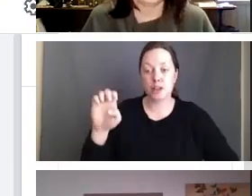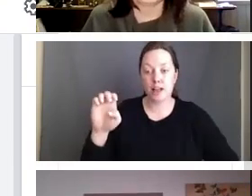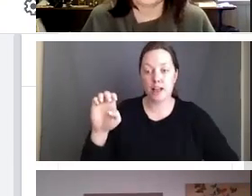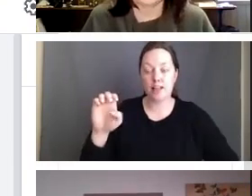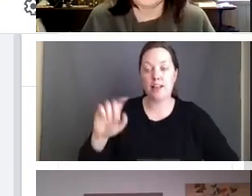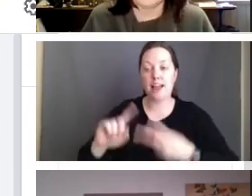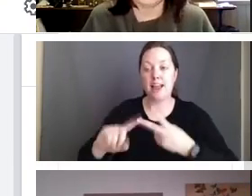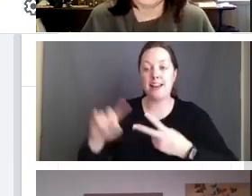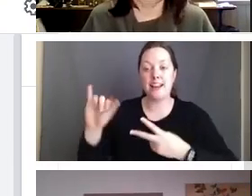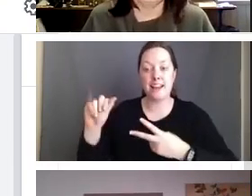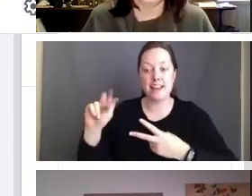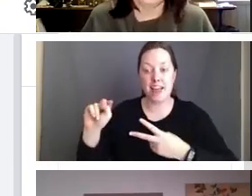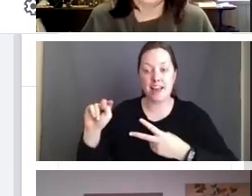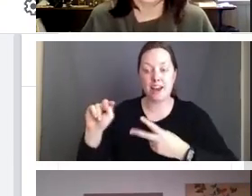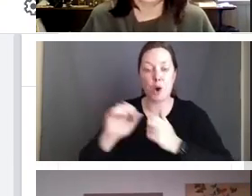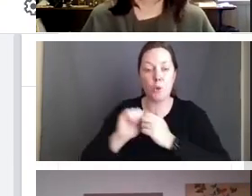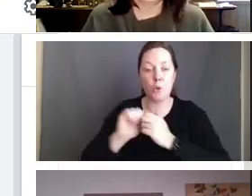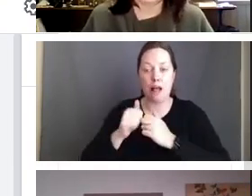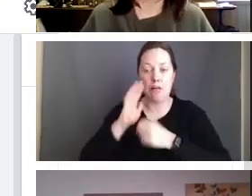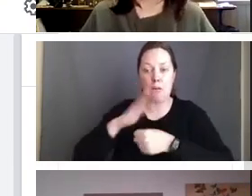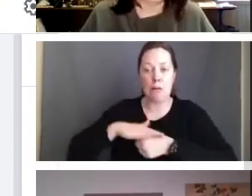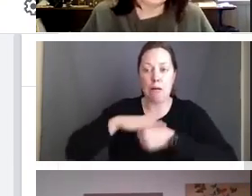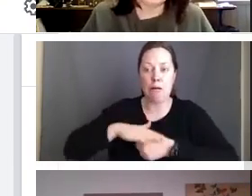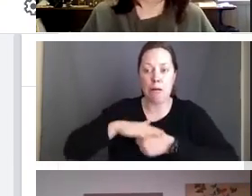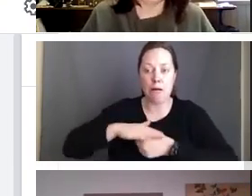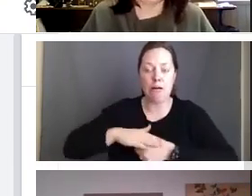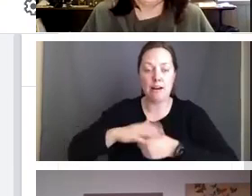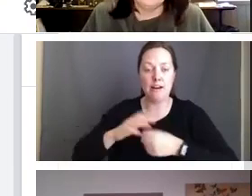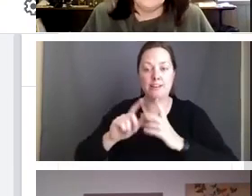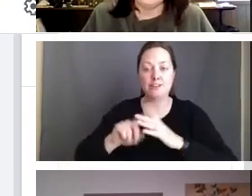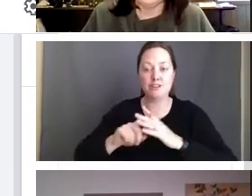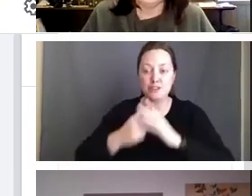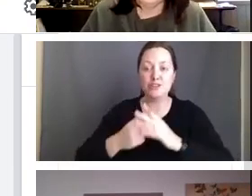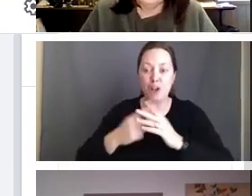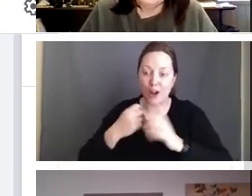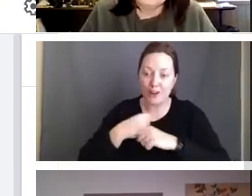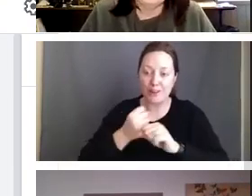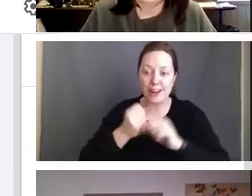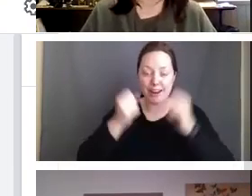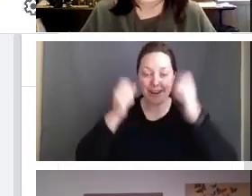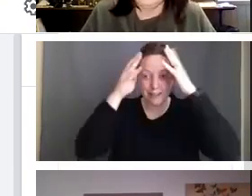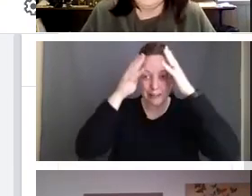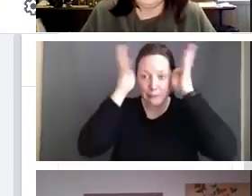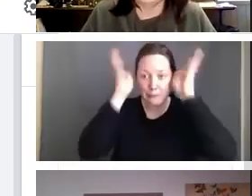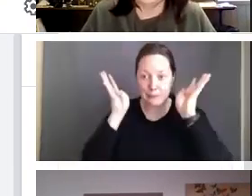The drive button again, that will allow you to add any document you have saved into your Google drive. Now, layouts.